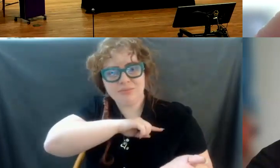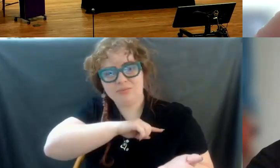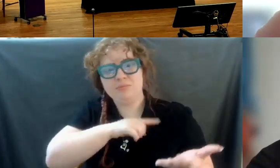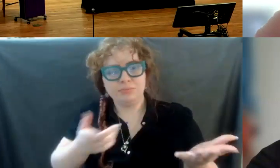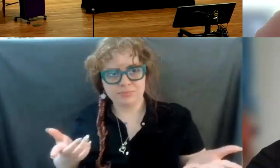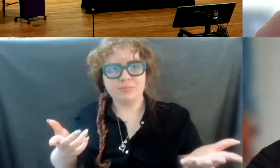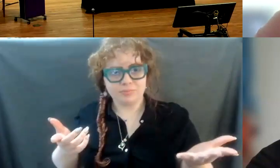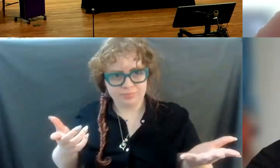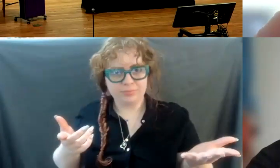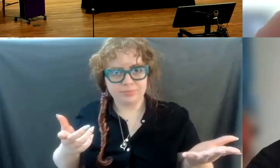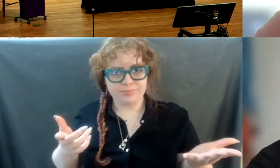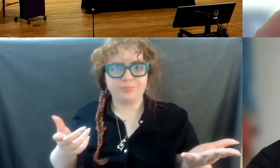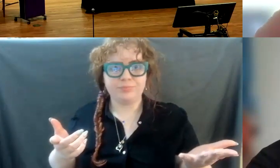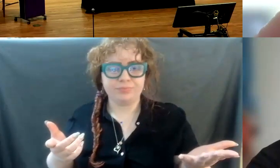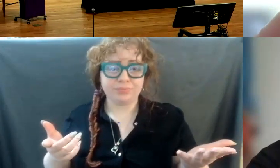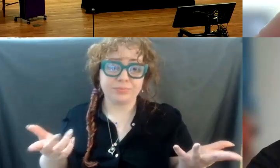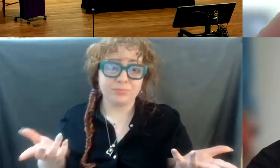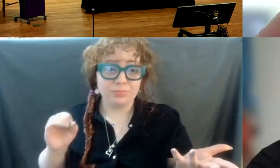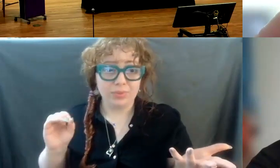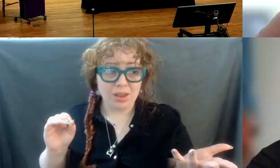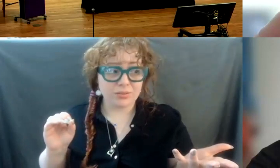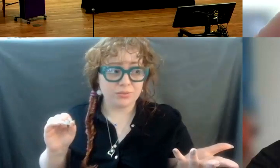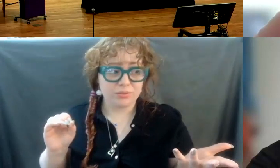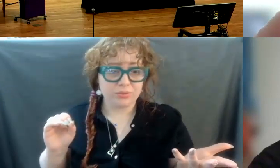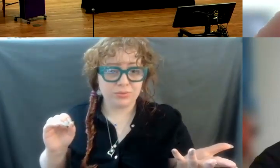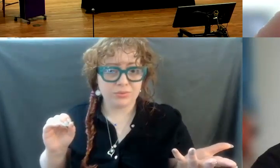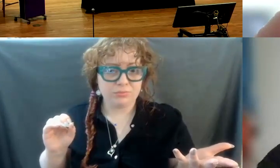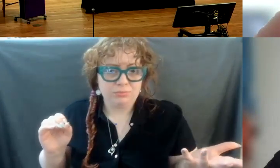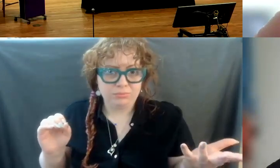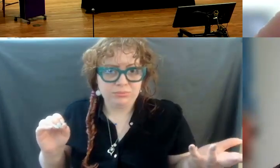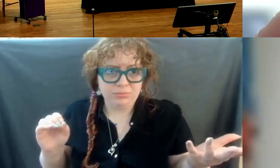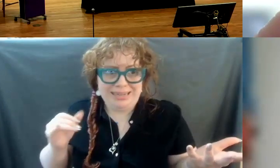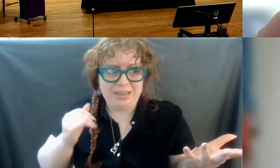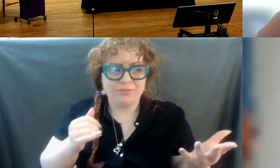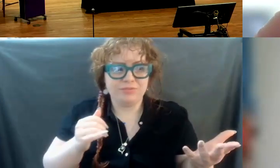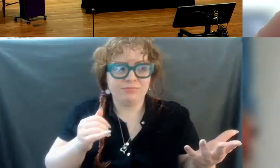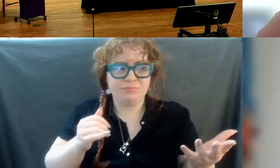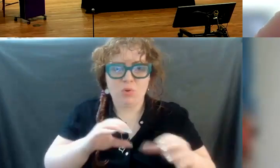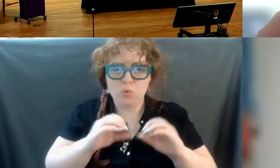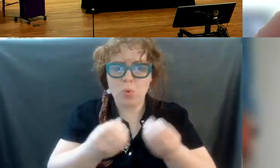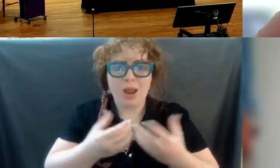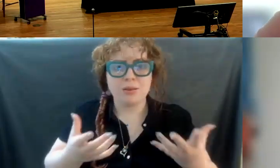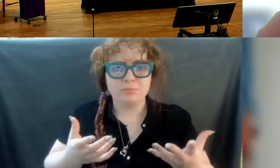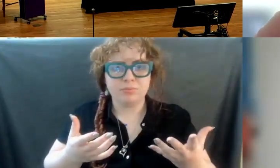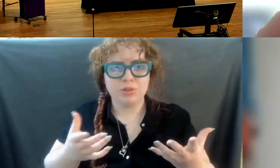actually an organizational investment in accommodating people. Because, you know, for this event there had to be an investment in ASL,